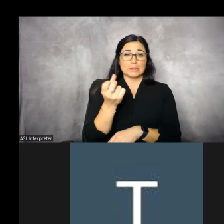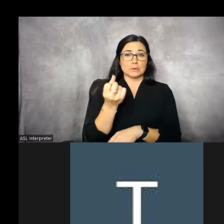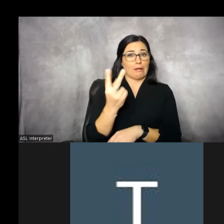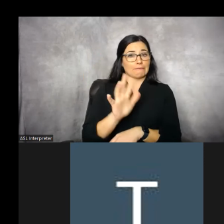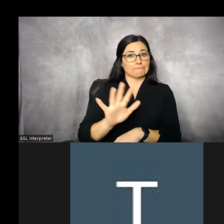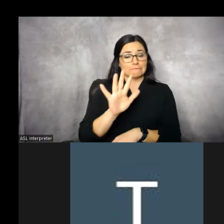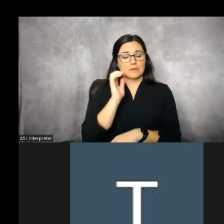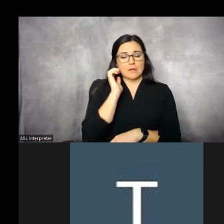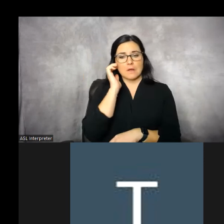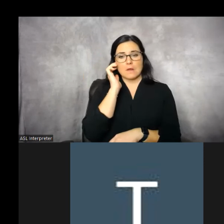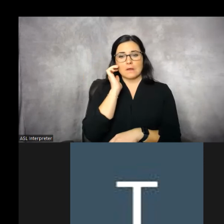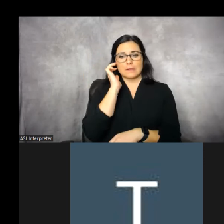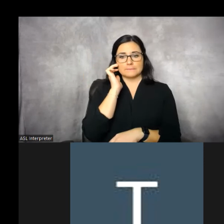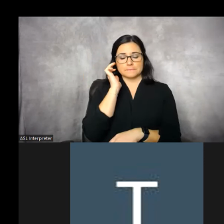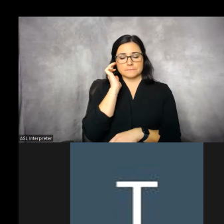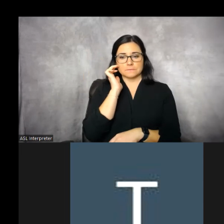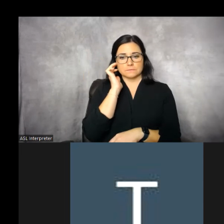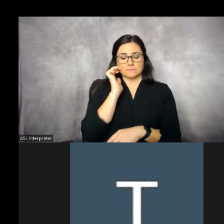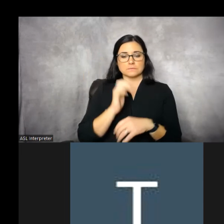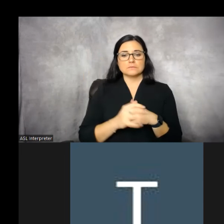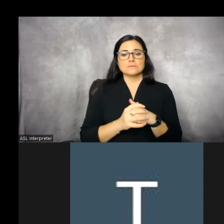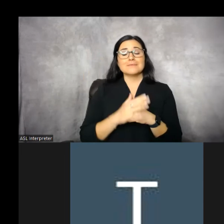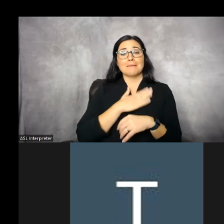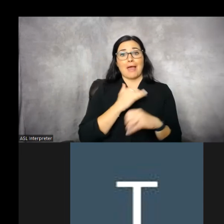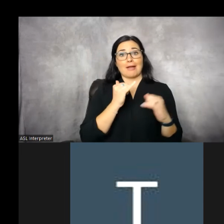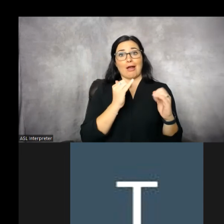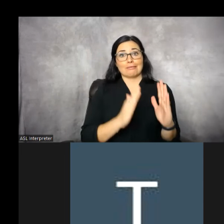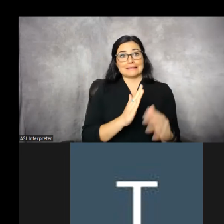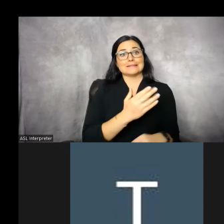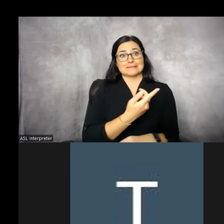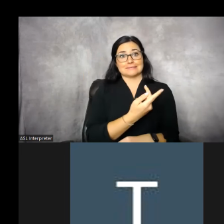We made a -- my colleagues and I made a major revision